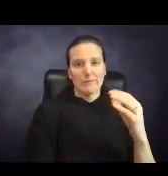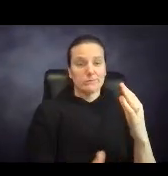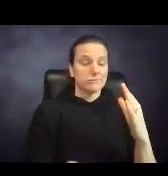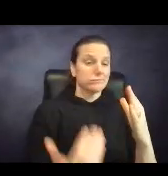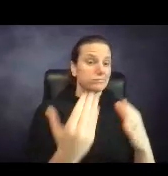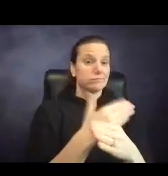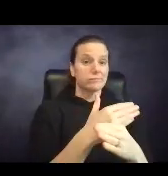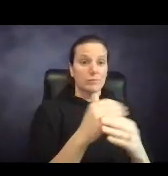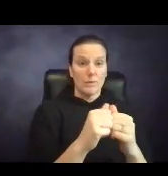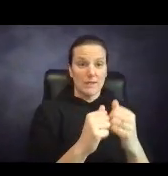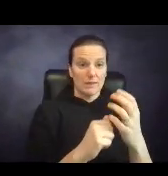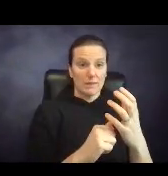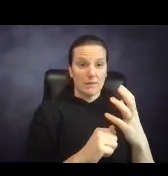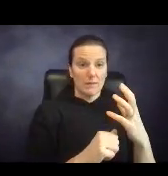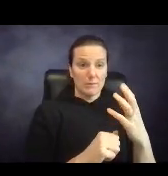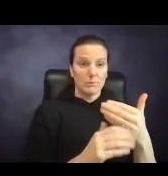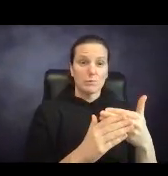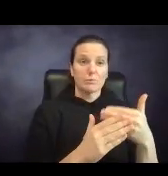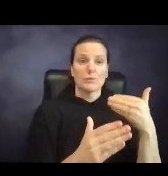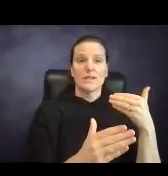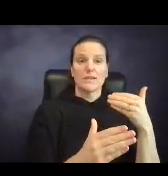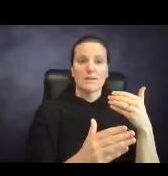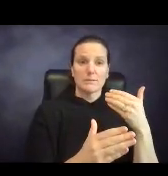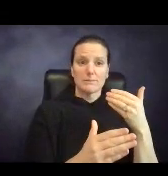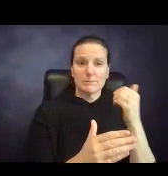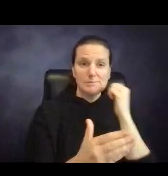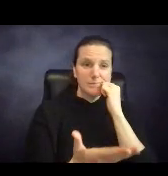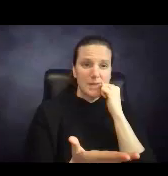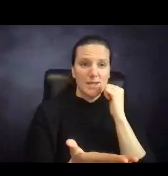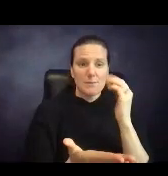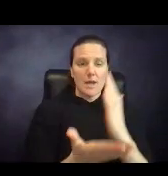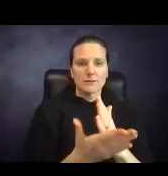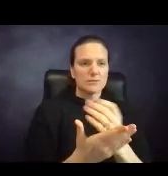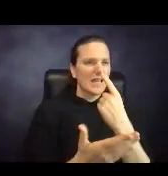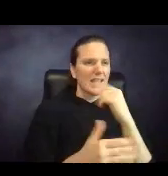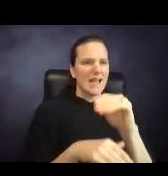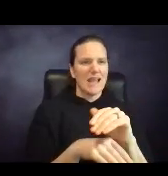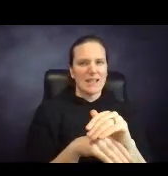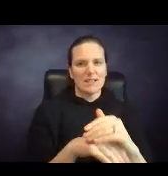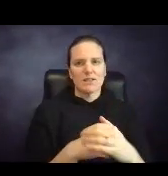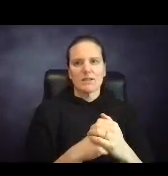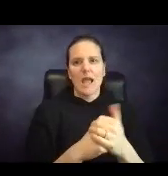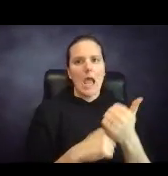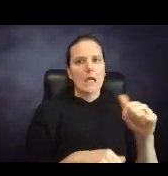You definitely take it at night. So that's gotten lost in translation. I mean, anytime I see a patient I'm writing, like I,